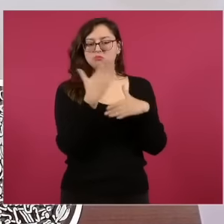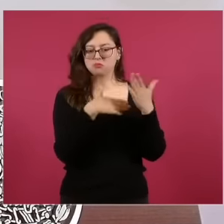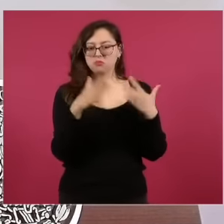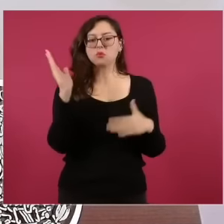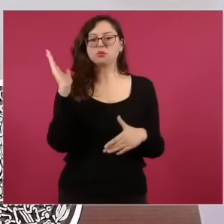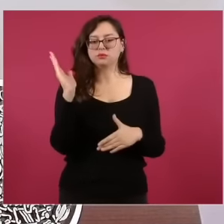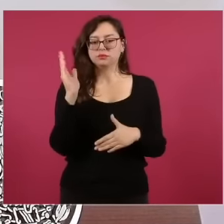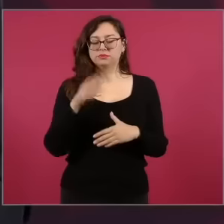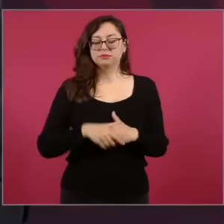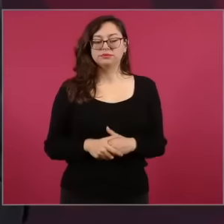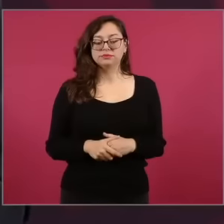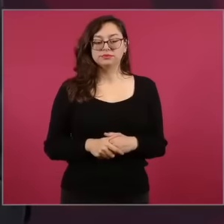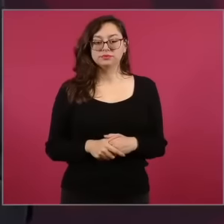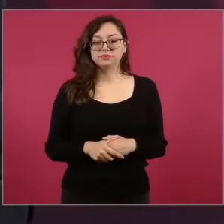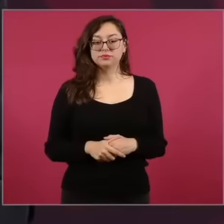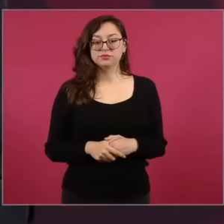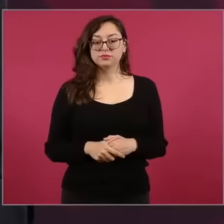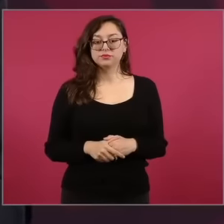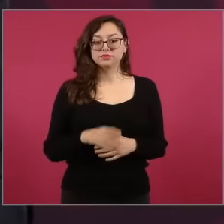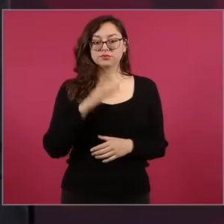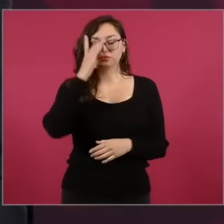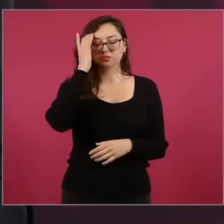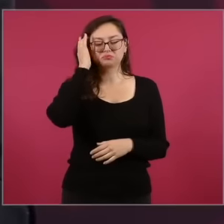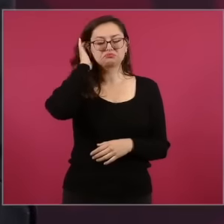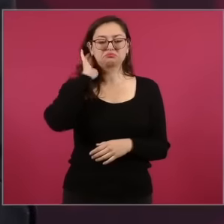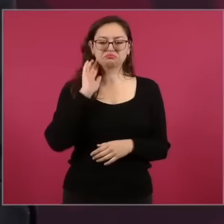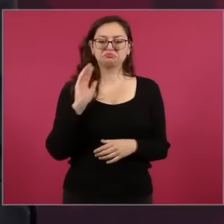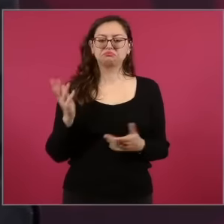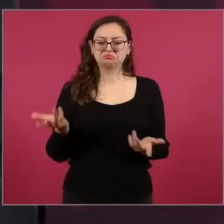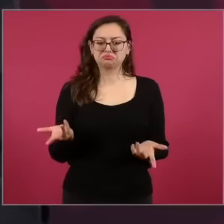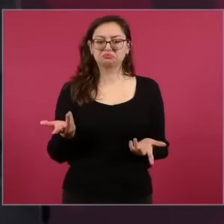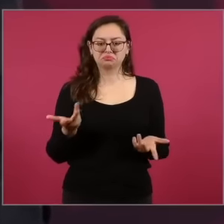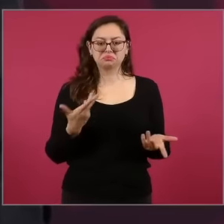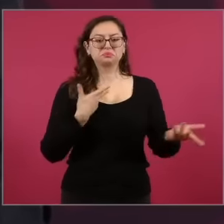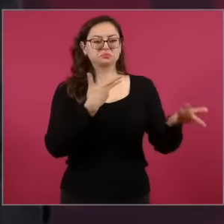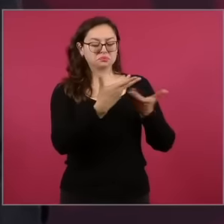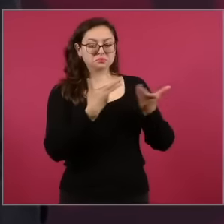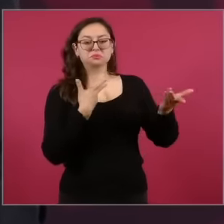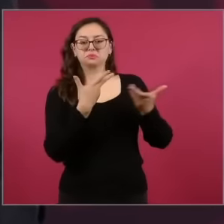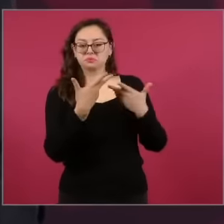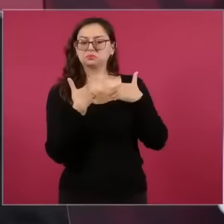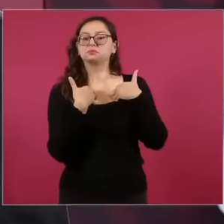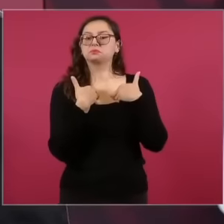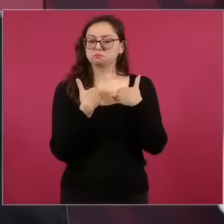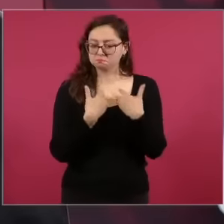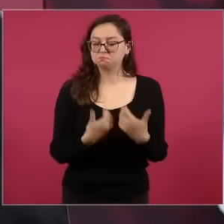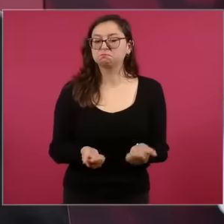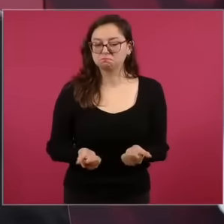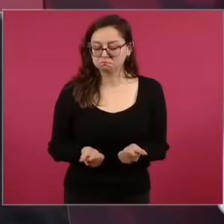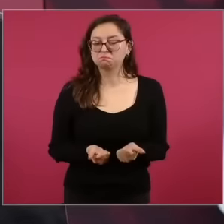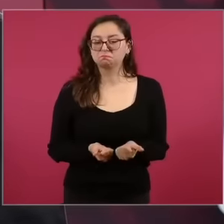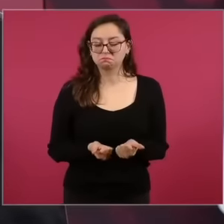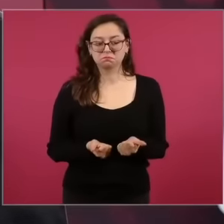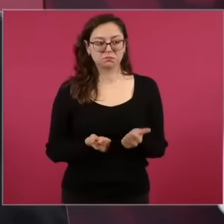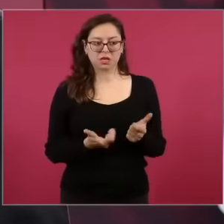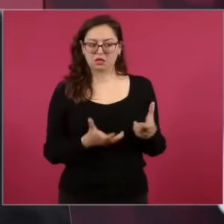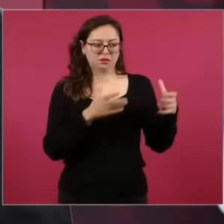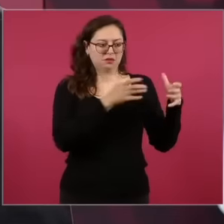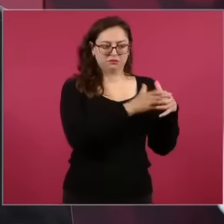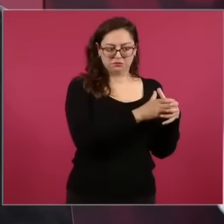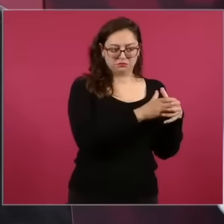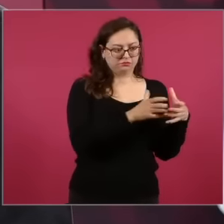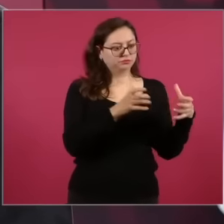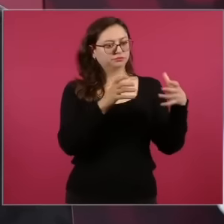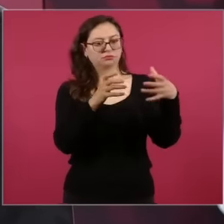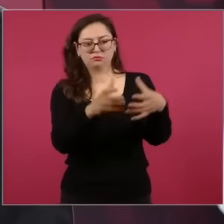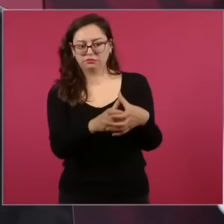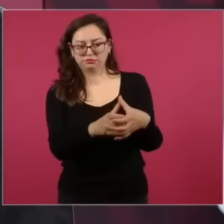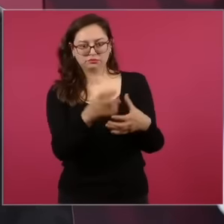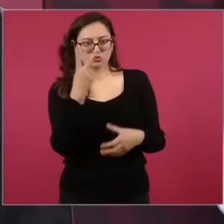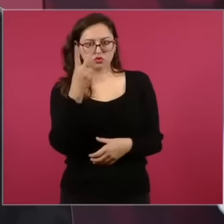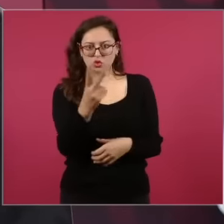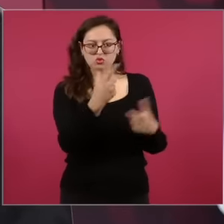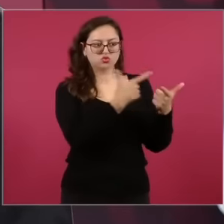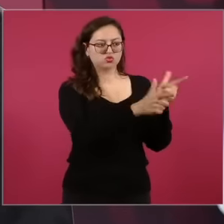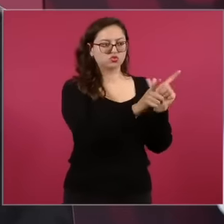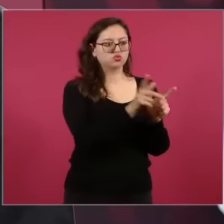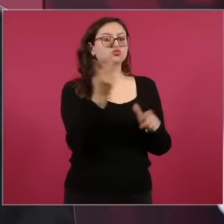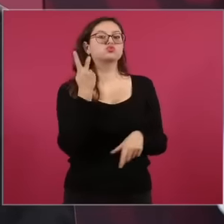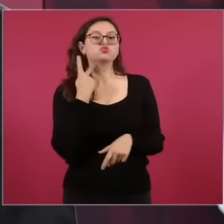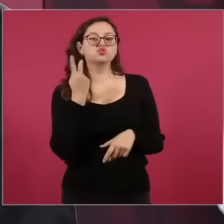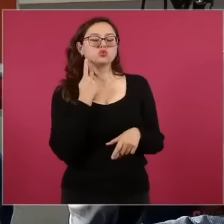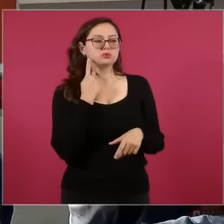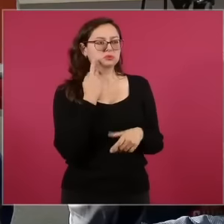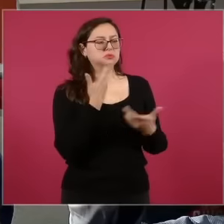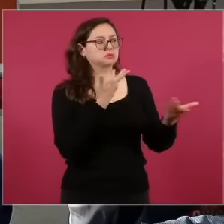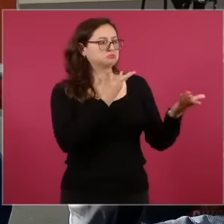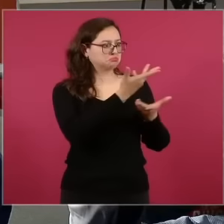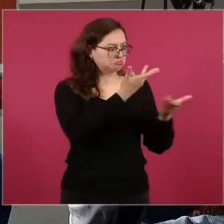and we have understood well with both parties in the United States. We understood well with